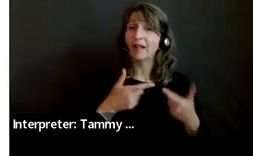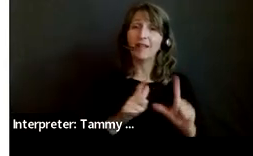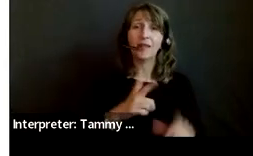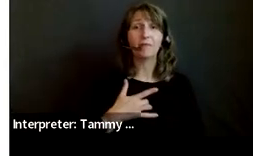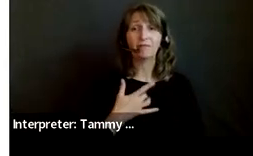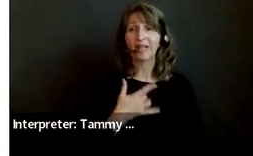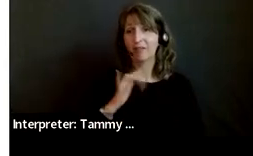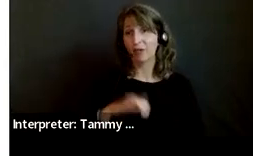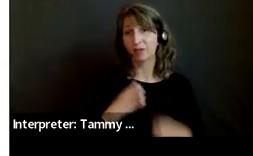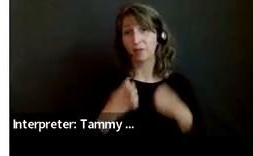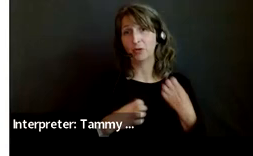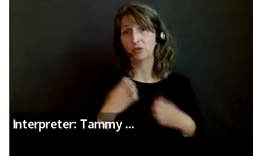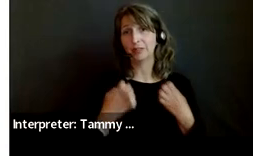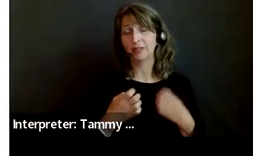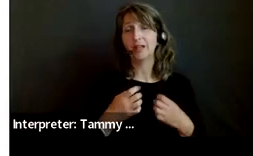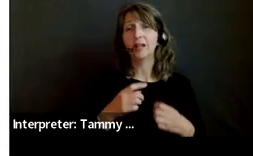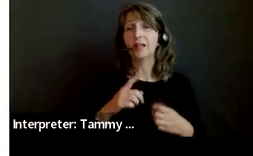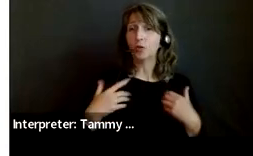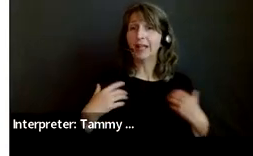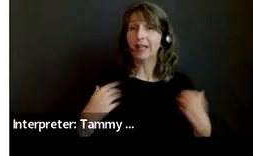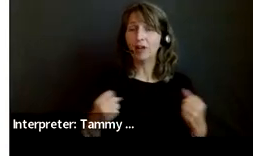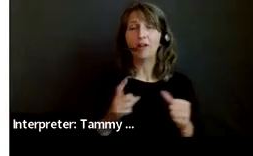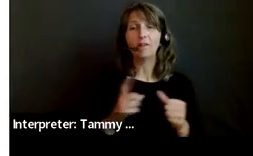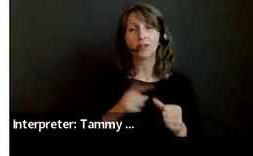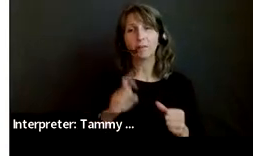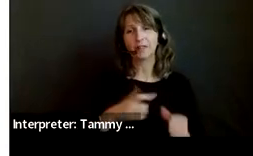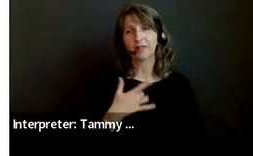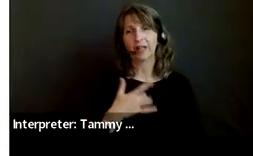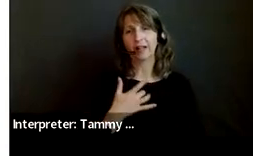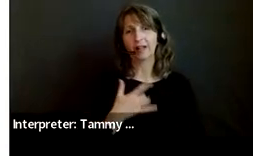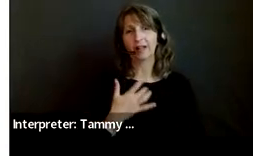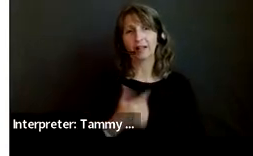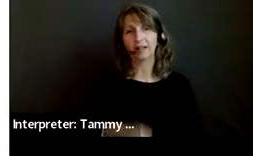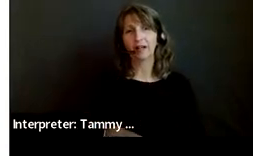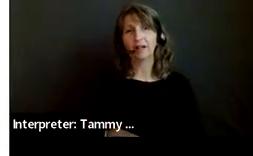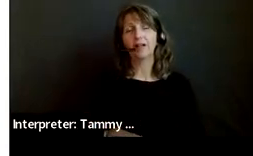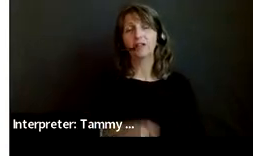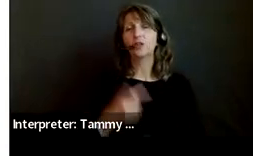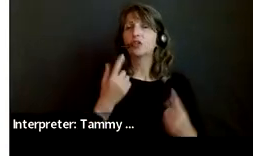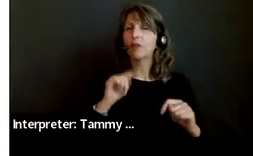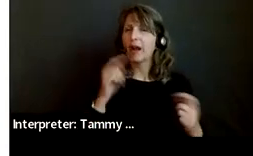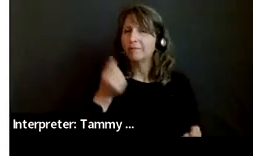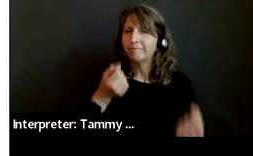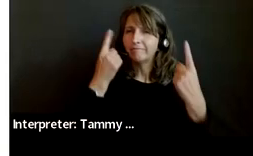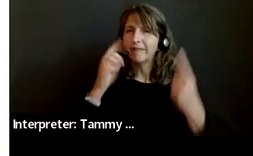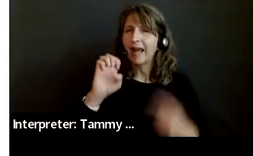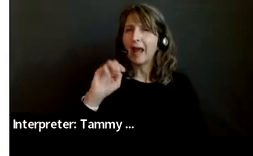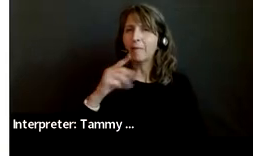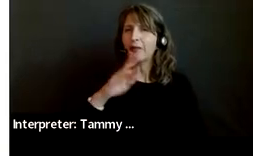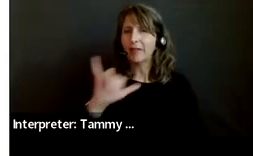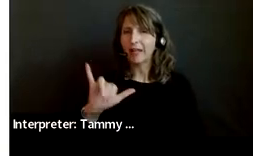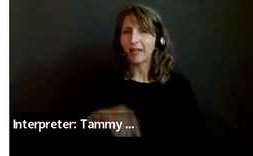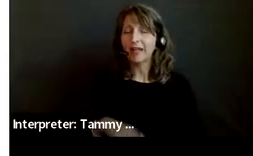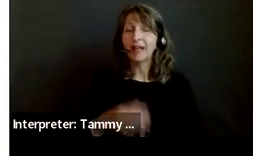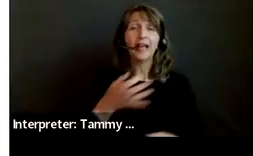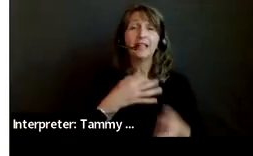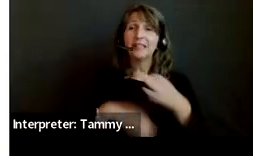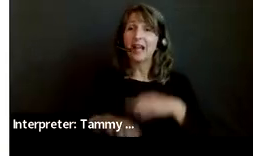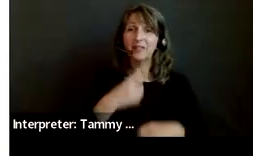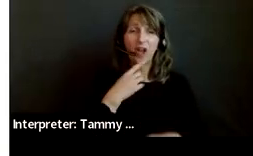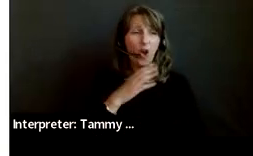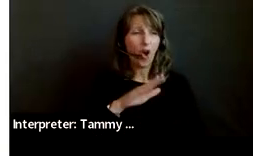So it is important for us to utilize empathy and get down in the whole with someone rather than trying to pull them up out of the hole in those moments.